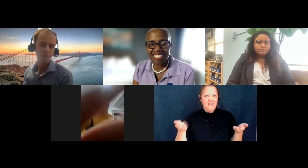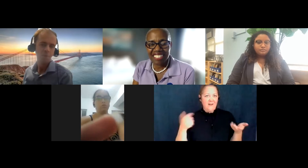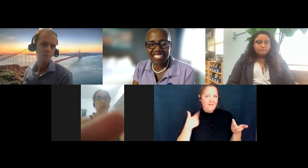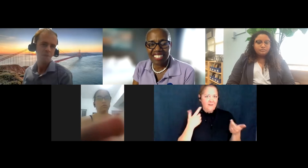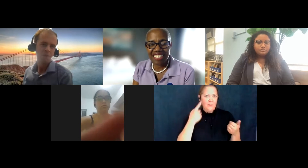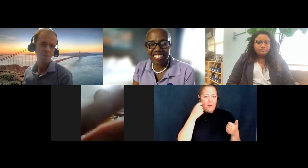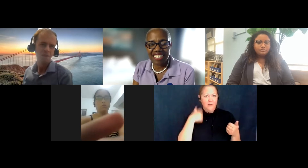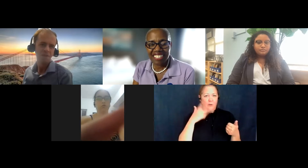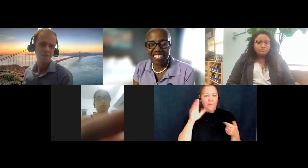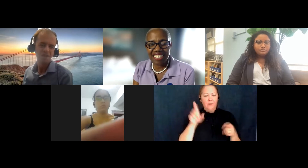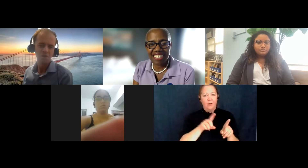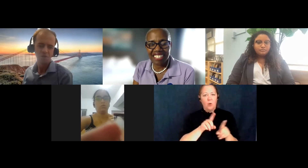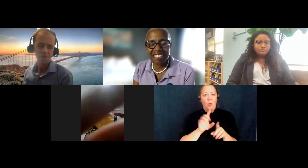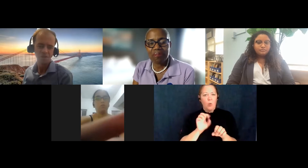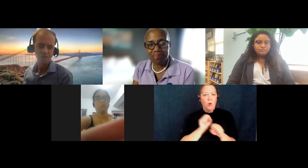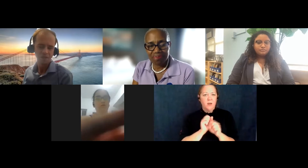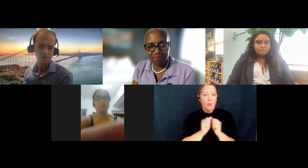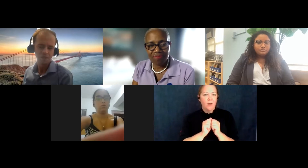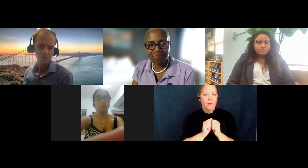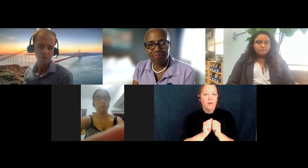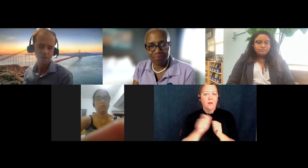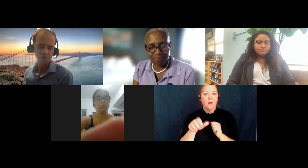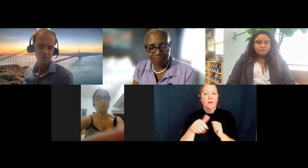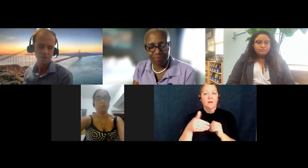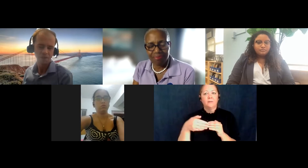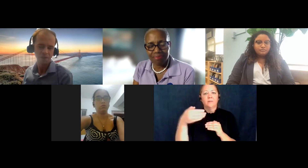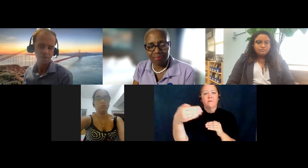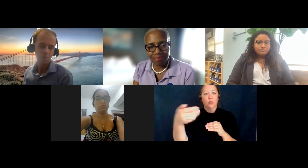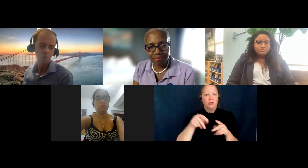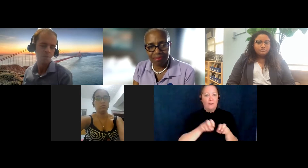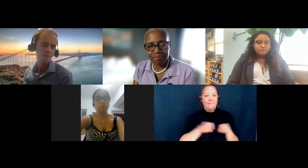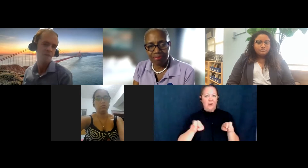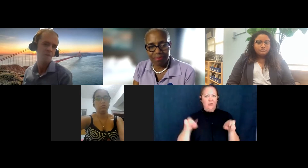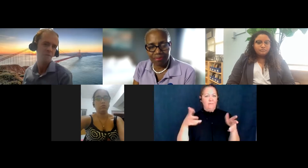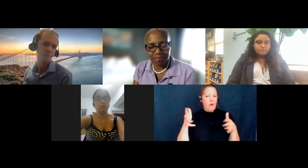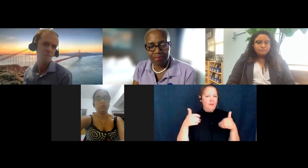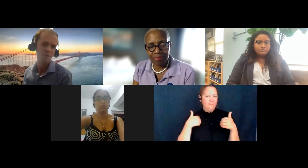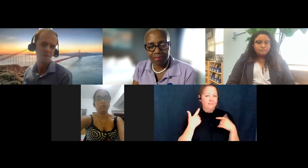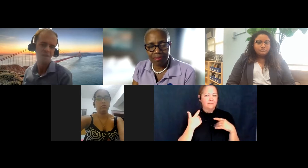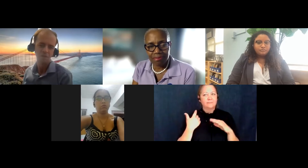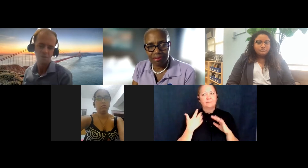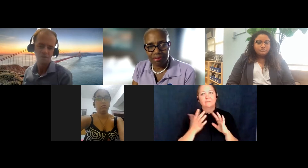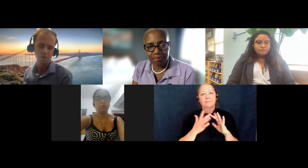worked with local Belize teachers and expanding their techniques to work with children in second